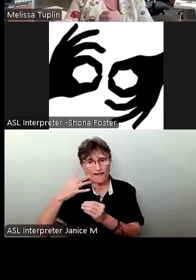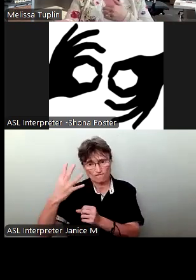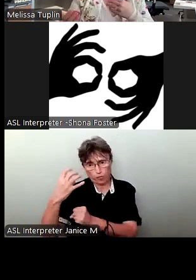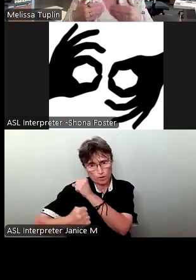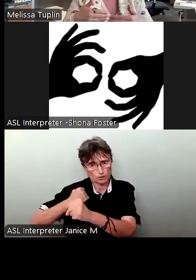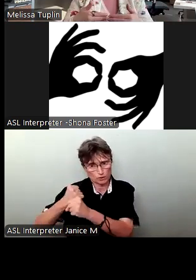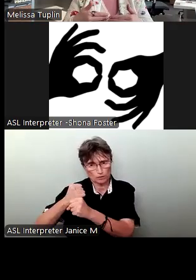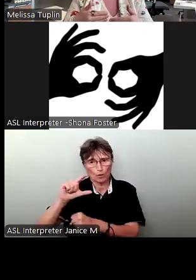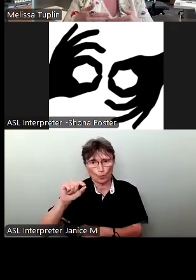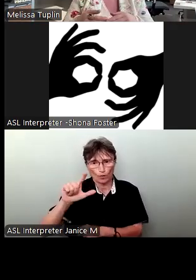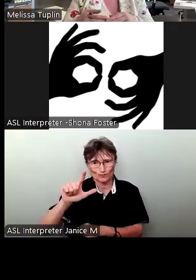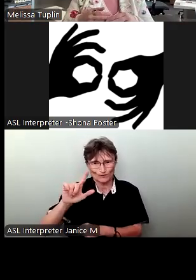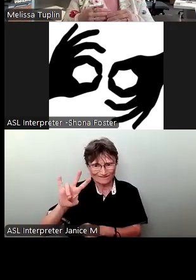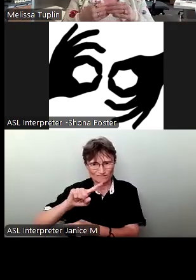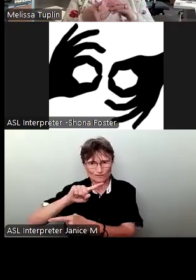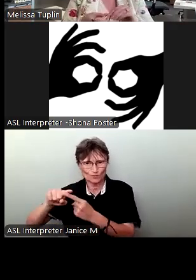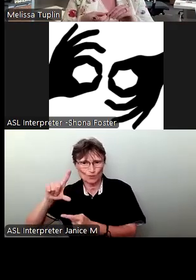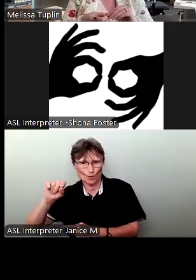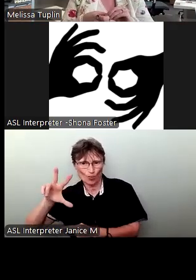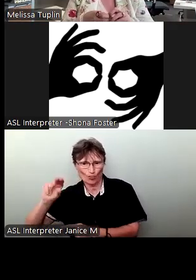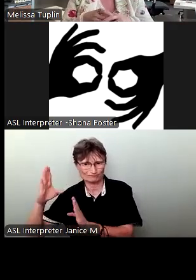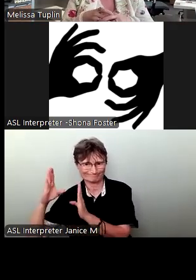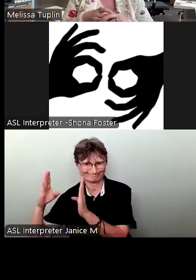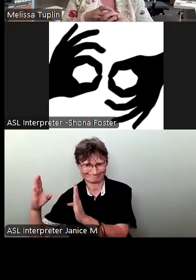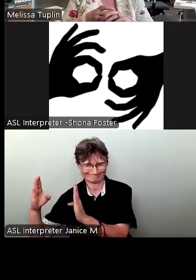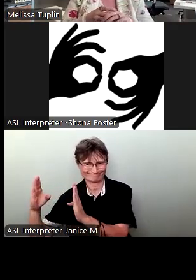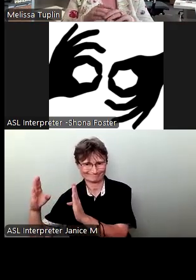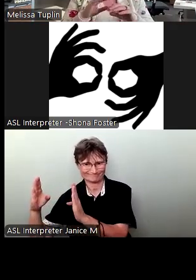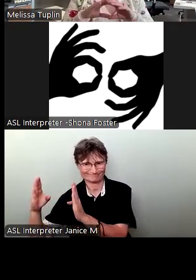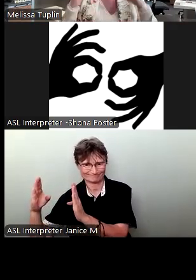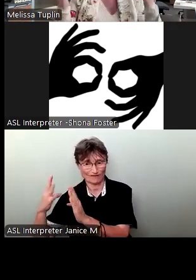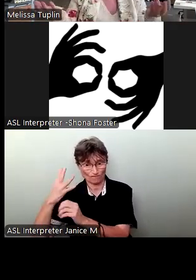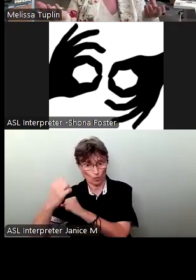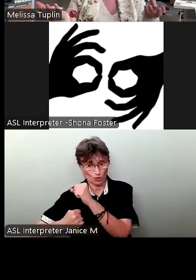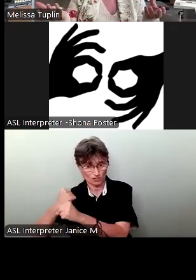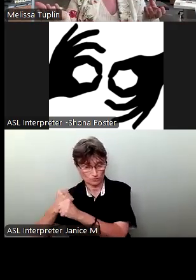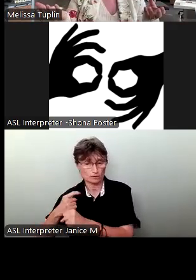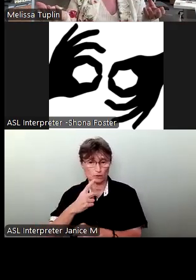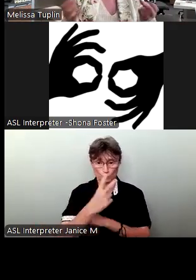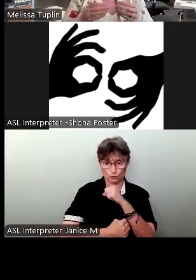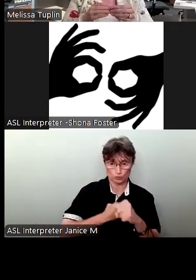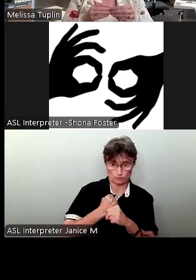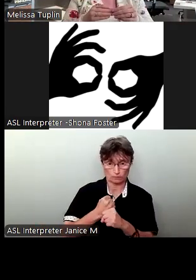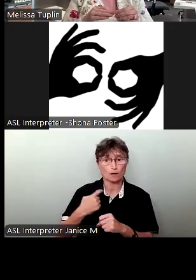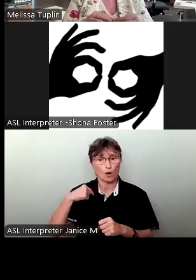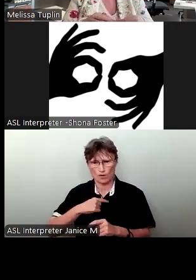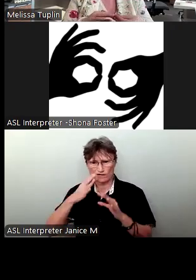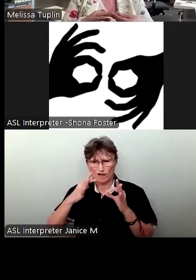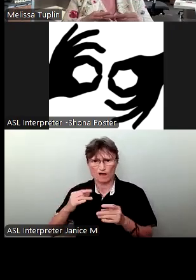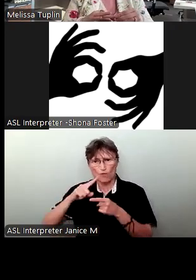to 2030. The decision to push assessment of the full program for professional arts organizations